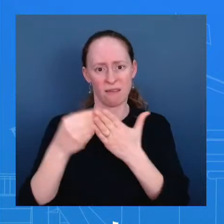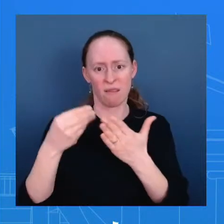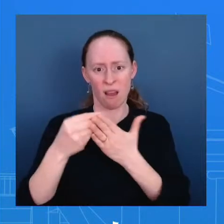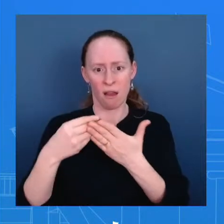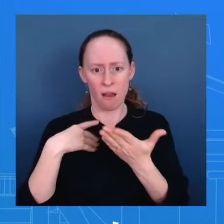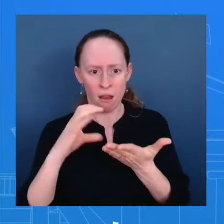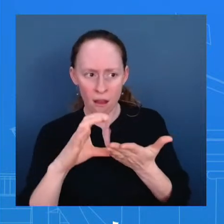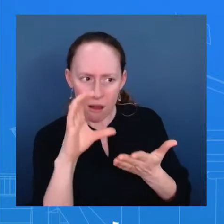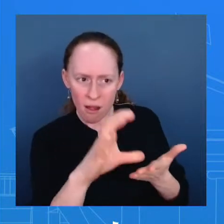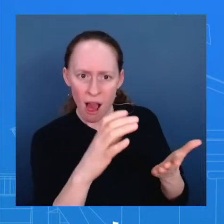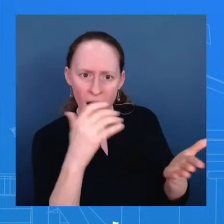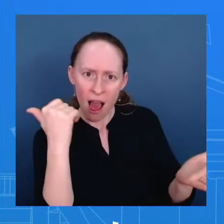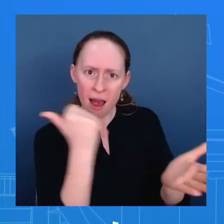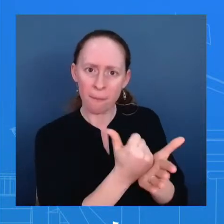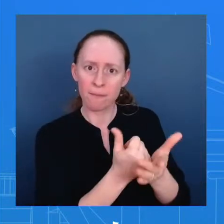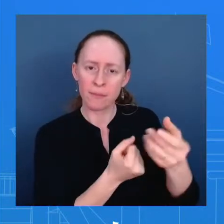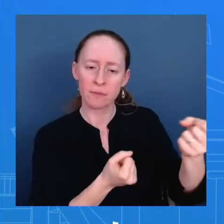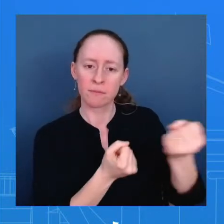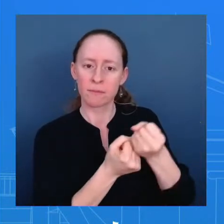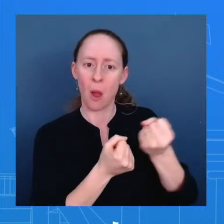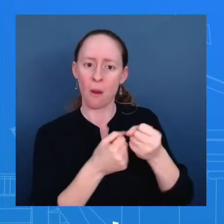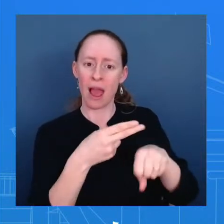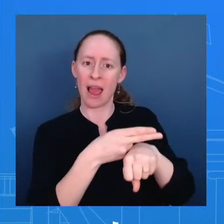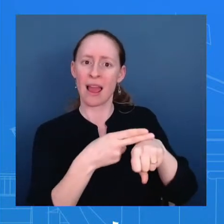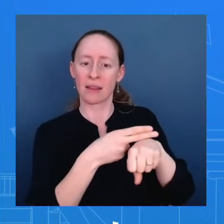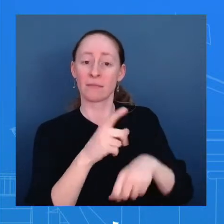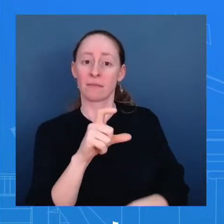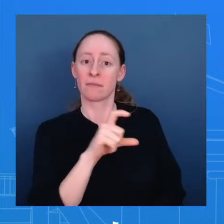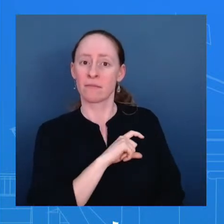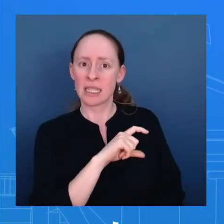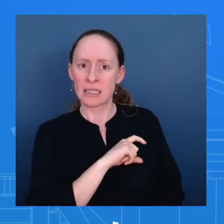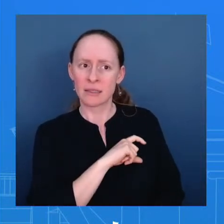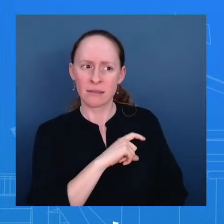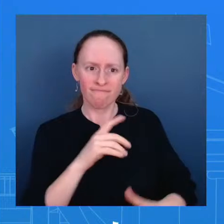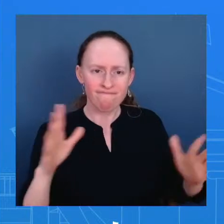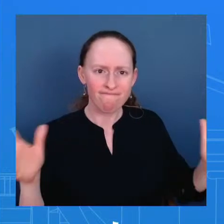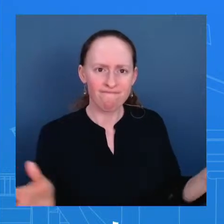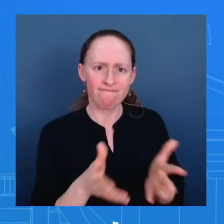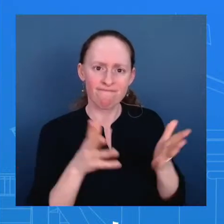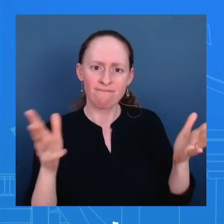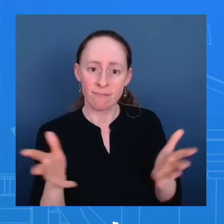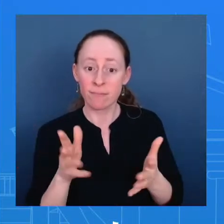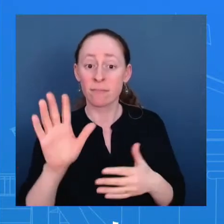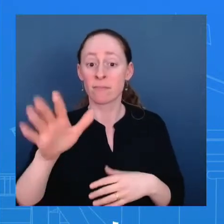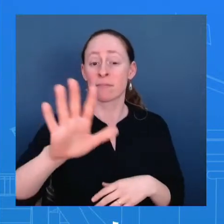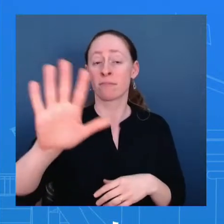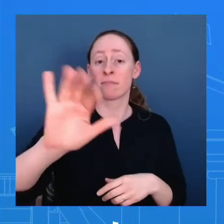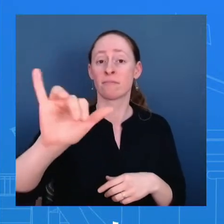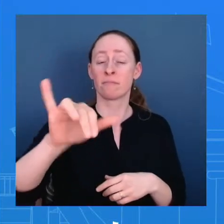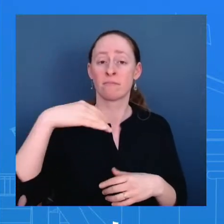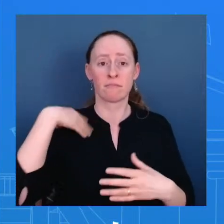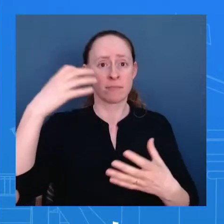what's going on -- on that -- on that front. And we've also led -- we've also led in humanitarian assistance